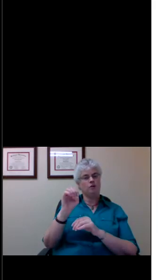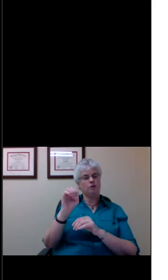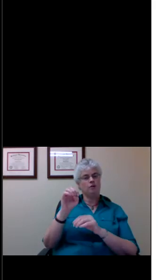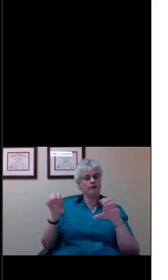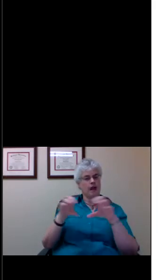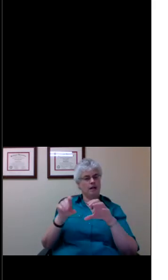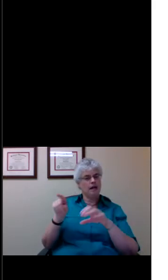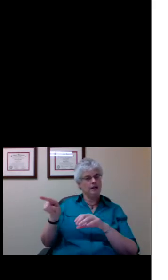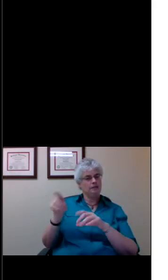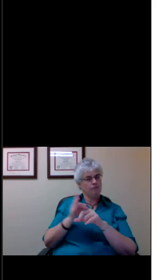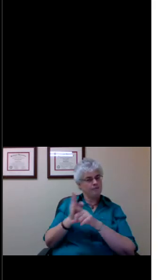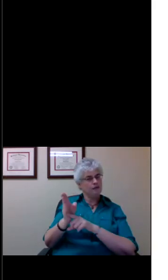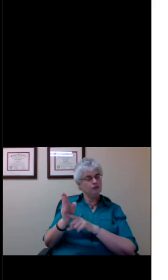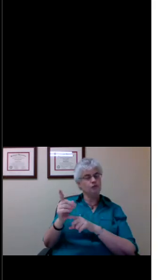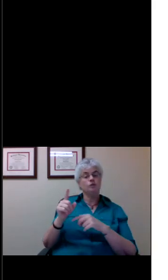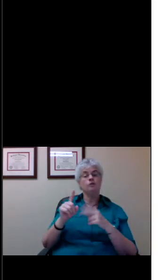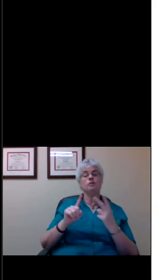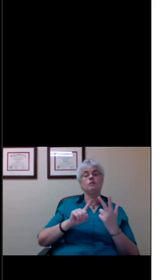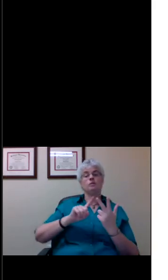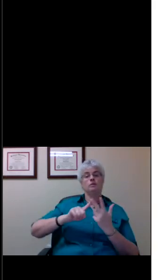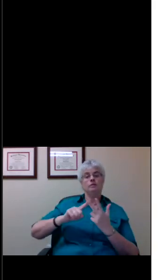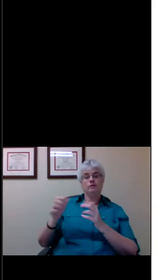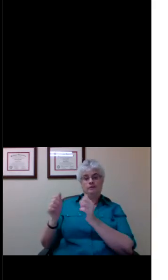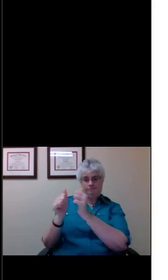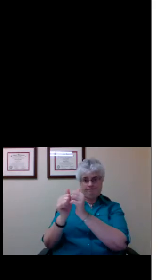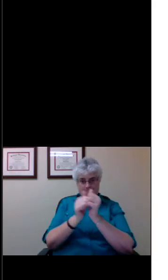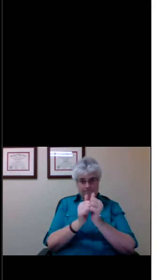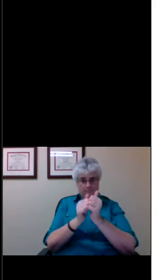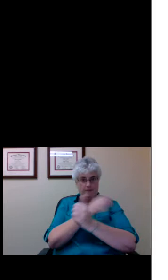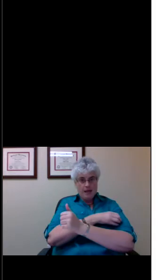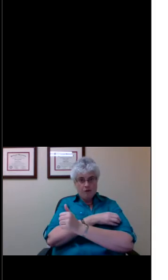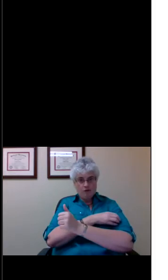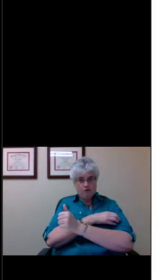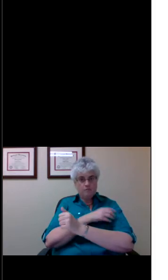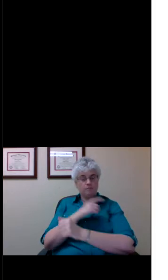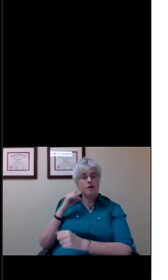their code of Professional Conduct and they're being confidential and ethical.